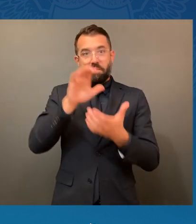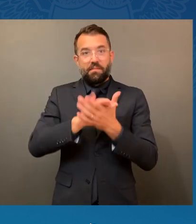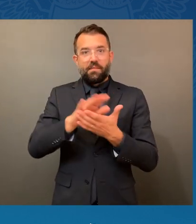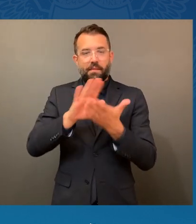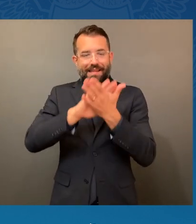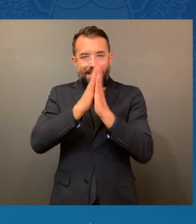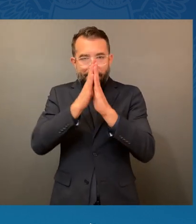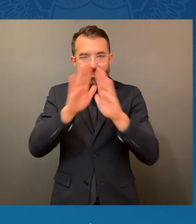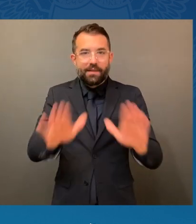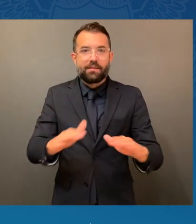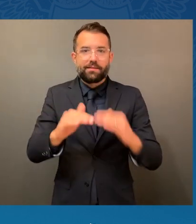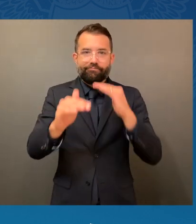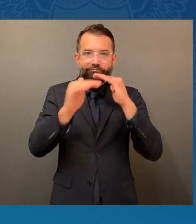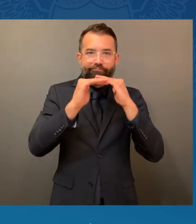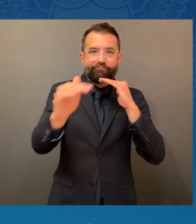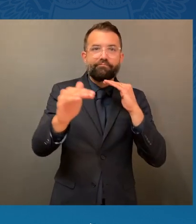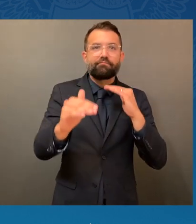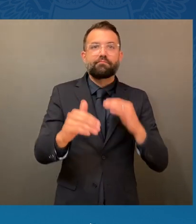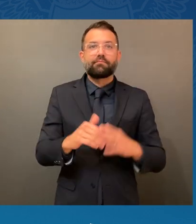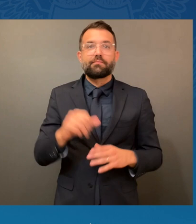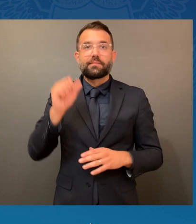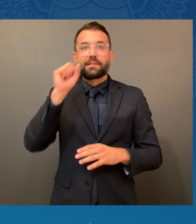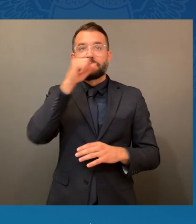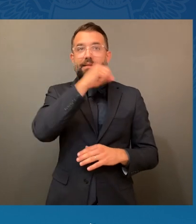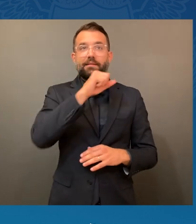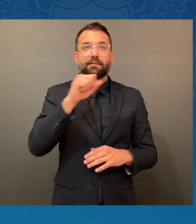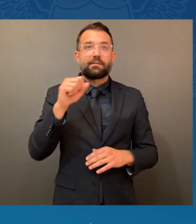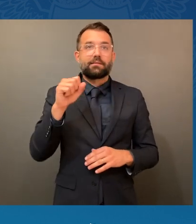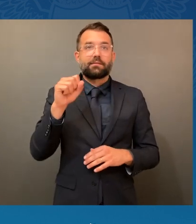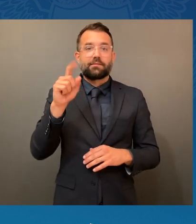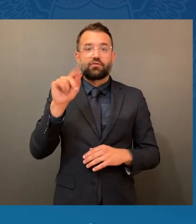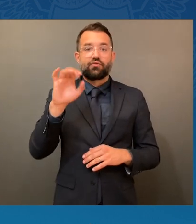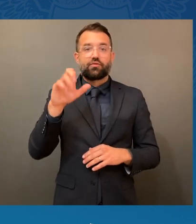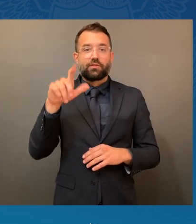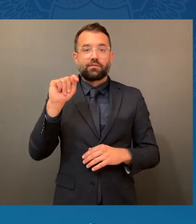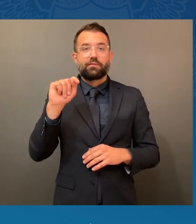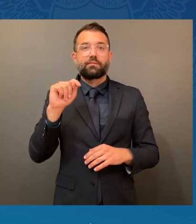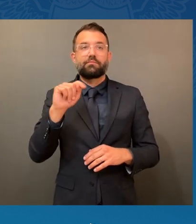is an essential feature of a free and open Indo-Pacific.